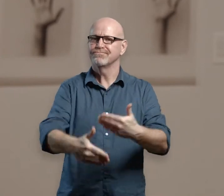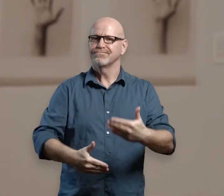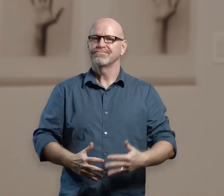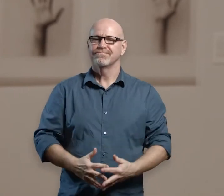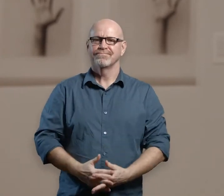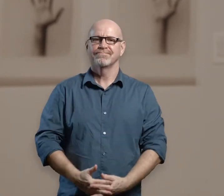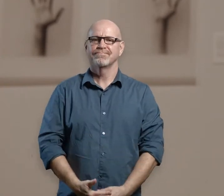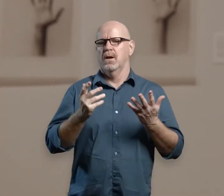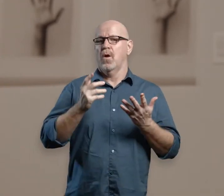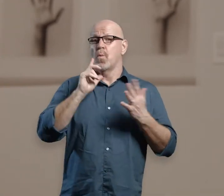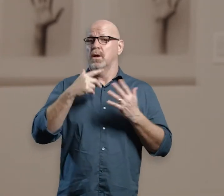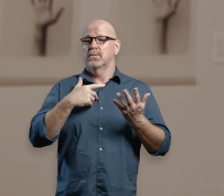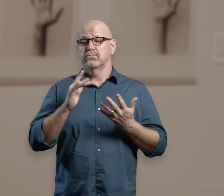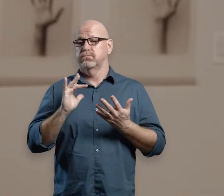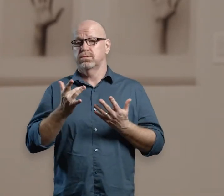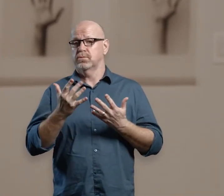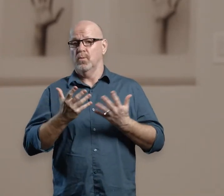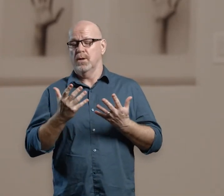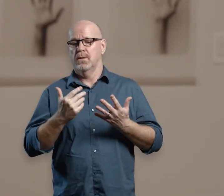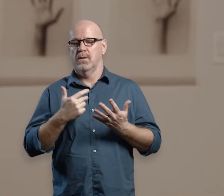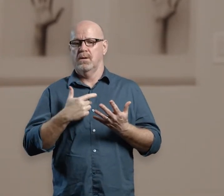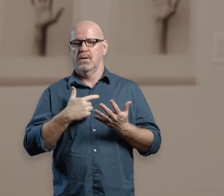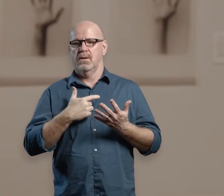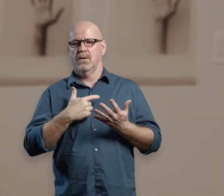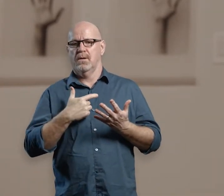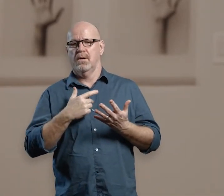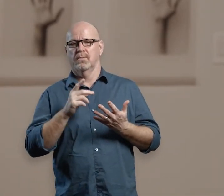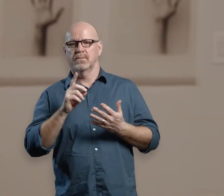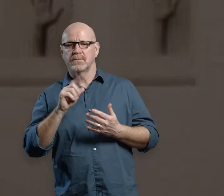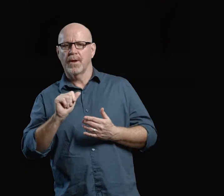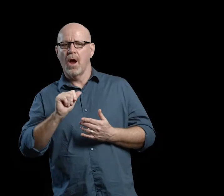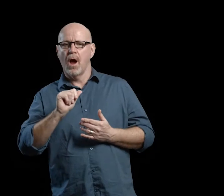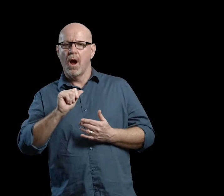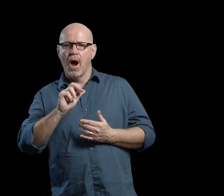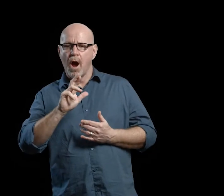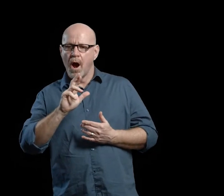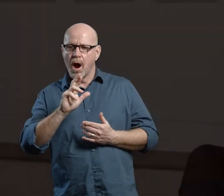for grants, and we get the grants that that counts as income.